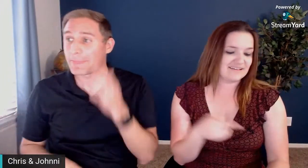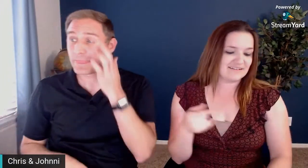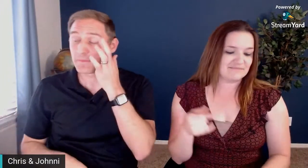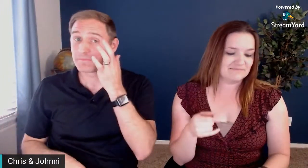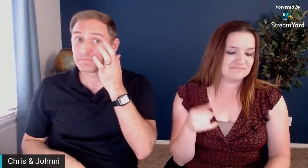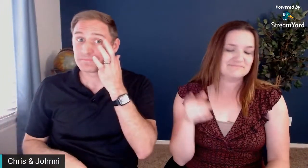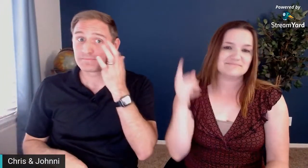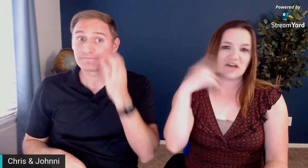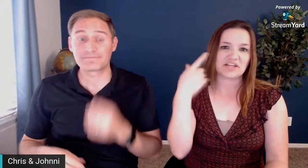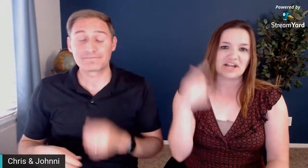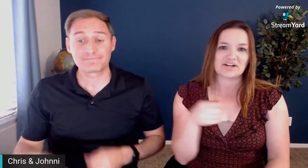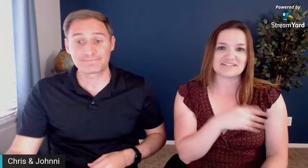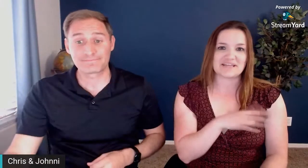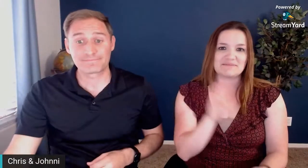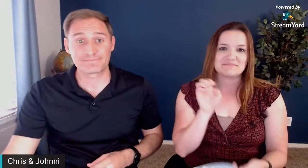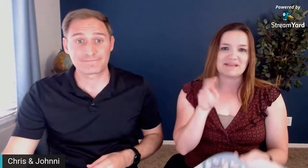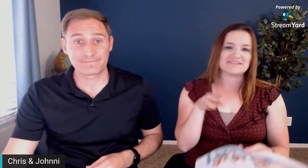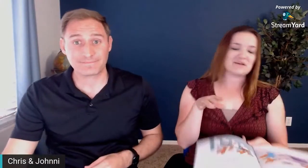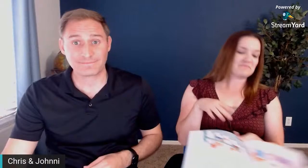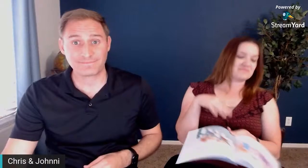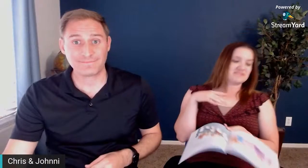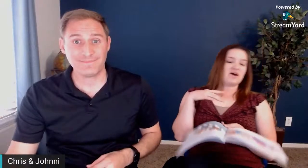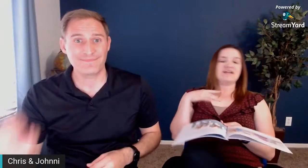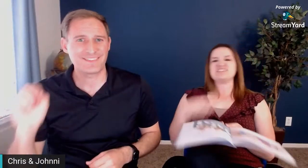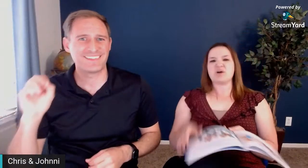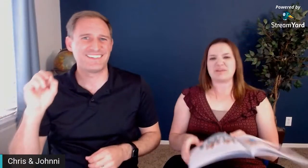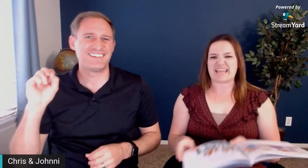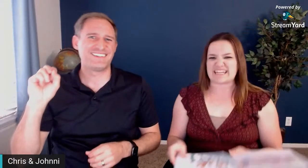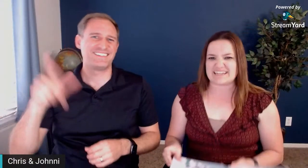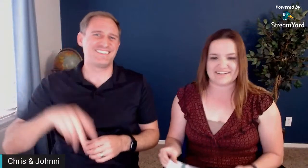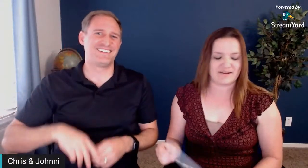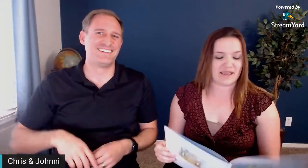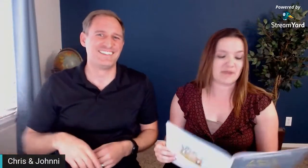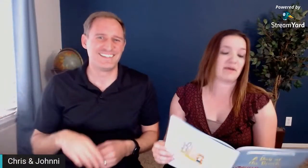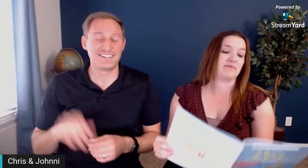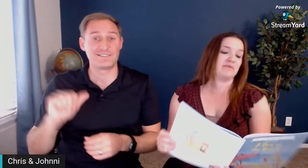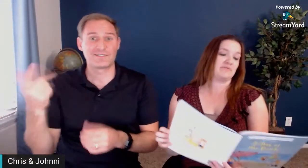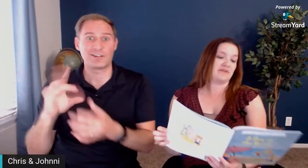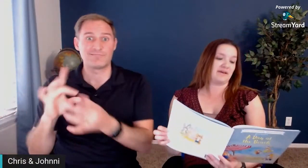the other character's name is ben so it's all it's all related okay here we go here we go okay